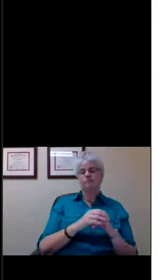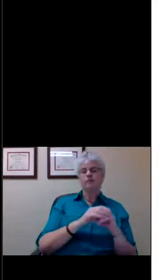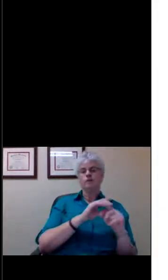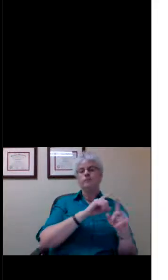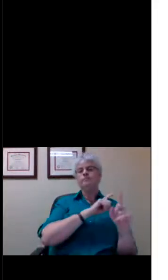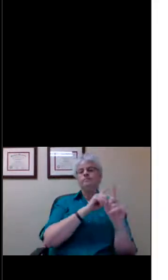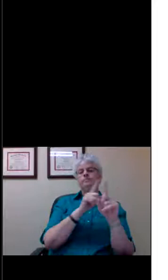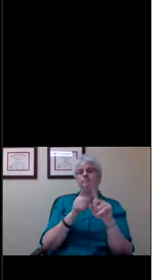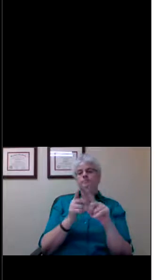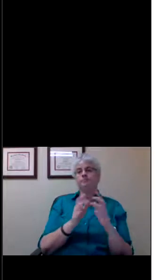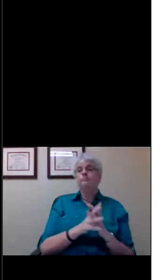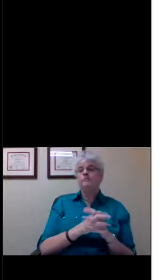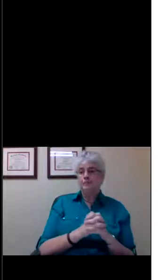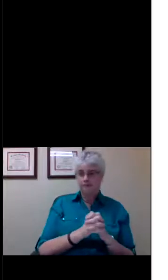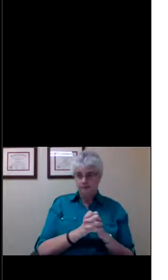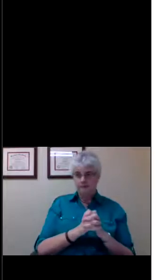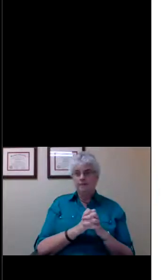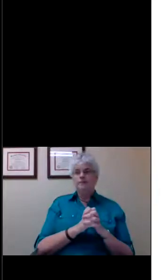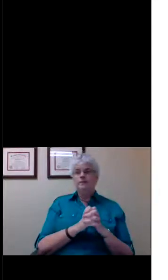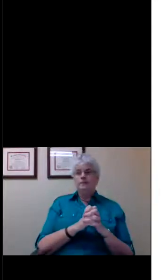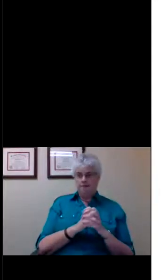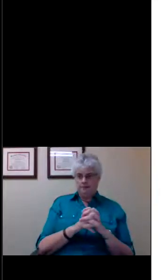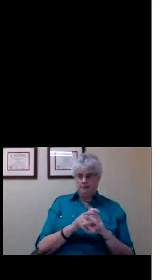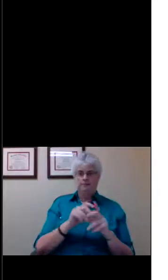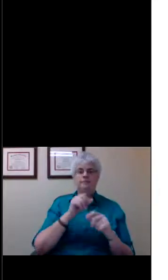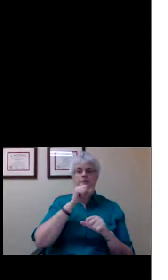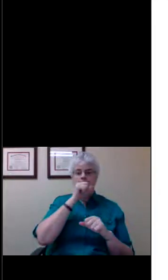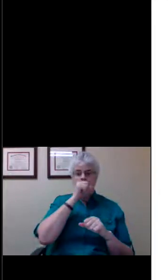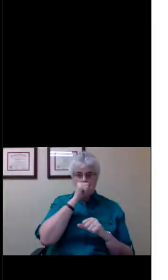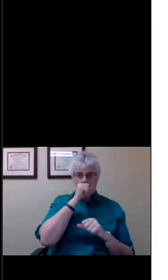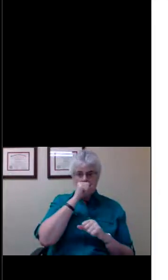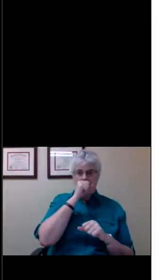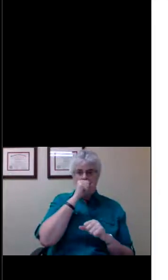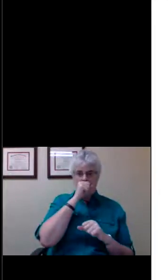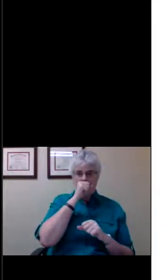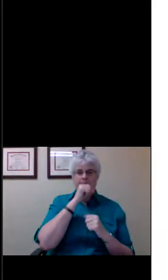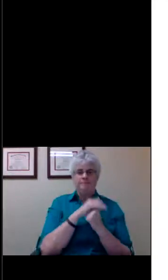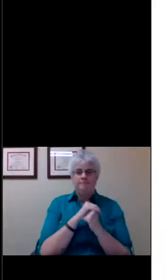person who I was most concerned with including and I believe that that person